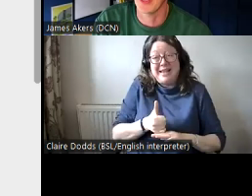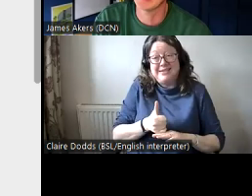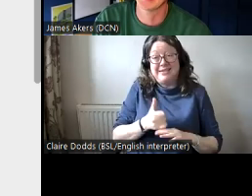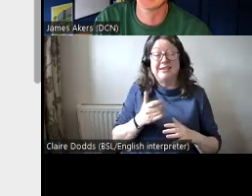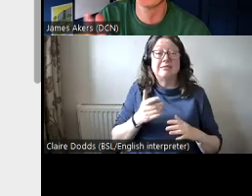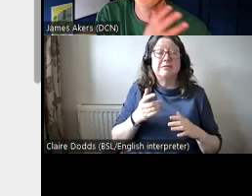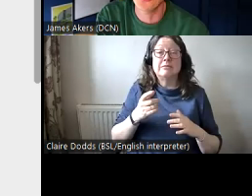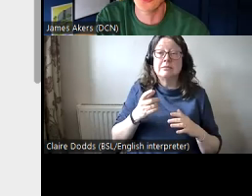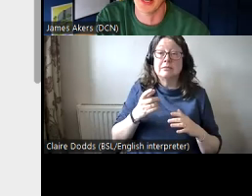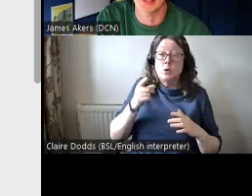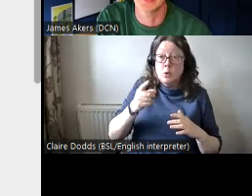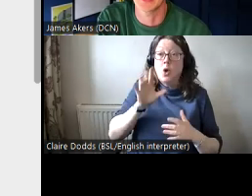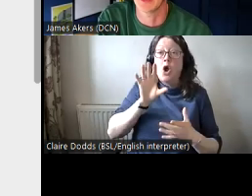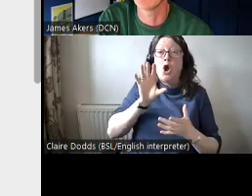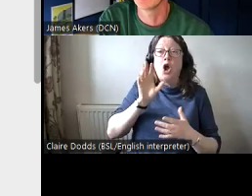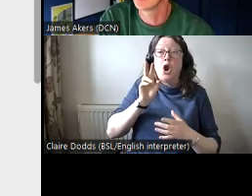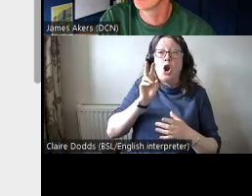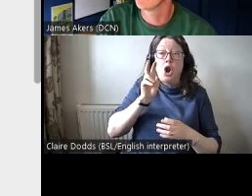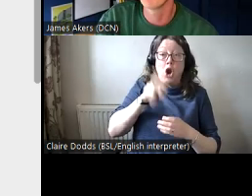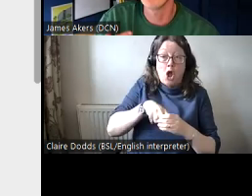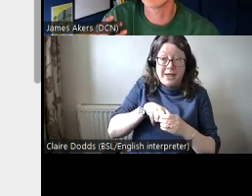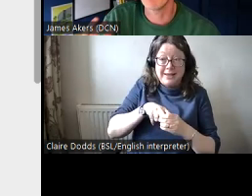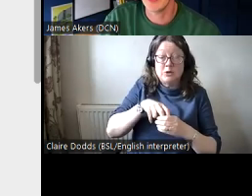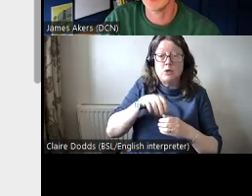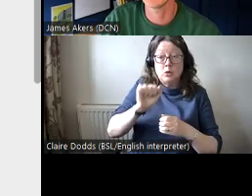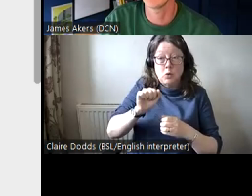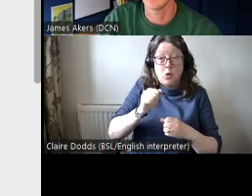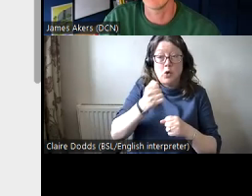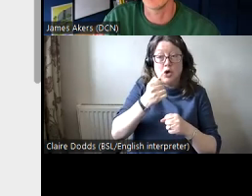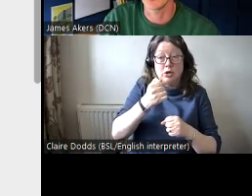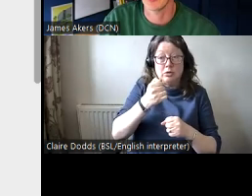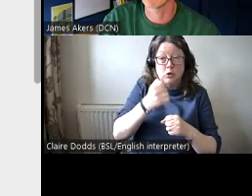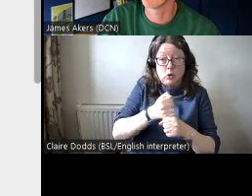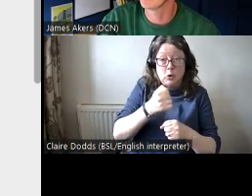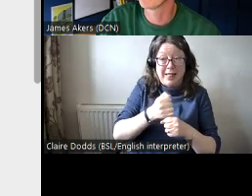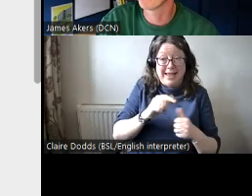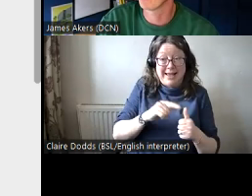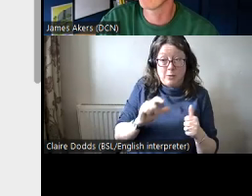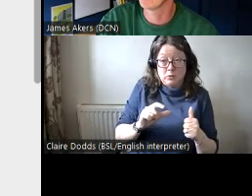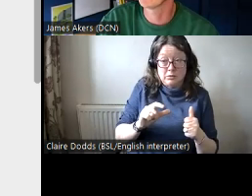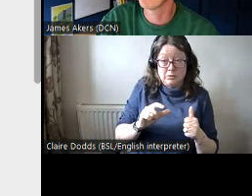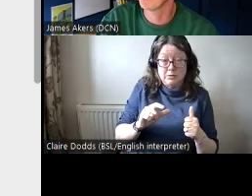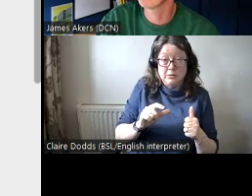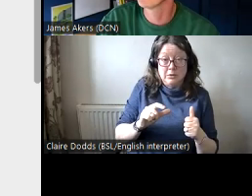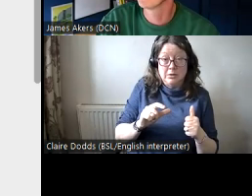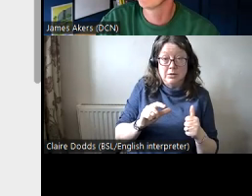that has access to your analysis account, you will be able to pick your account from this dropdown at the list up here.